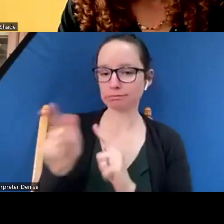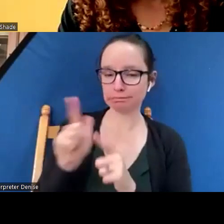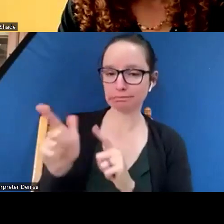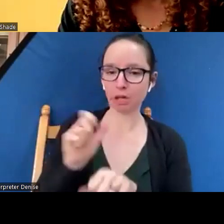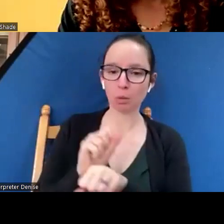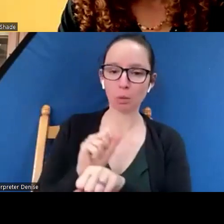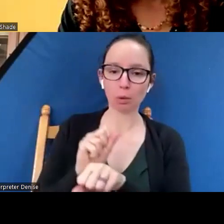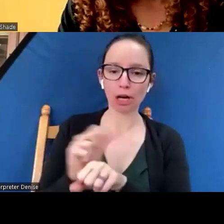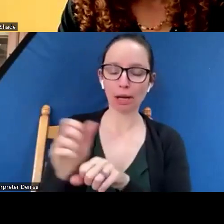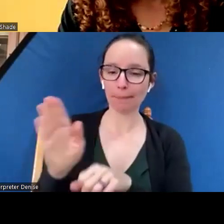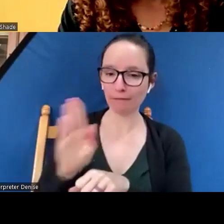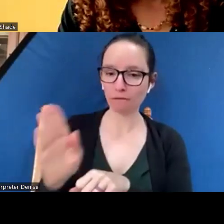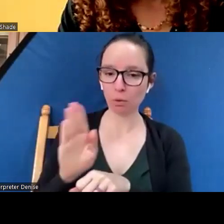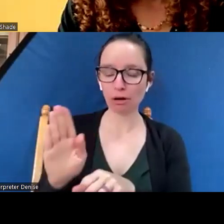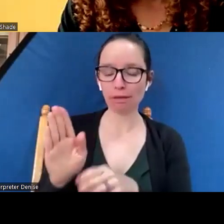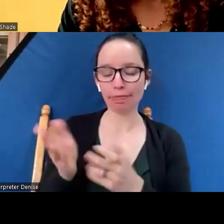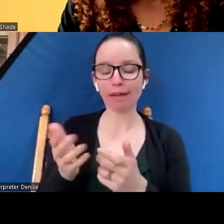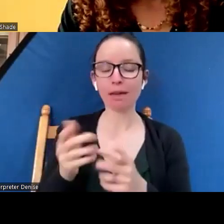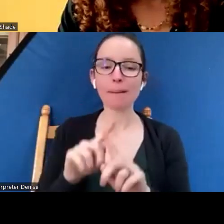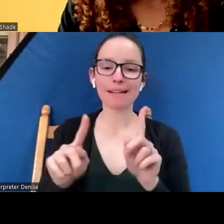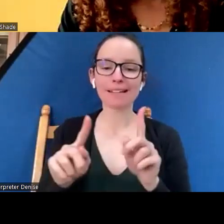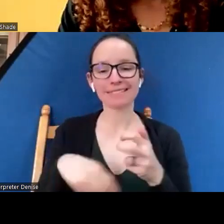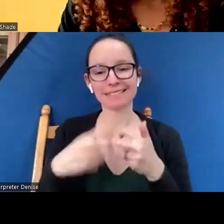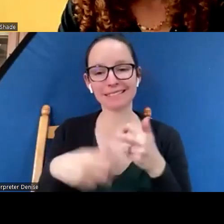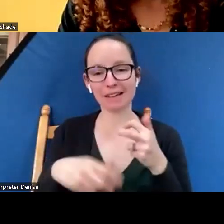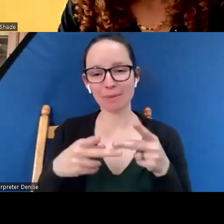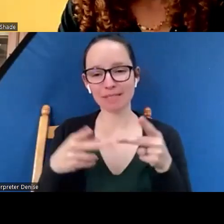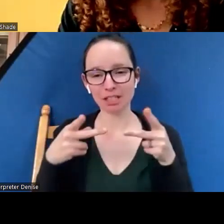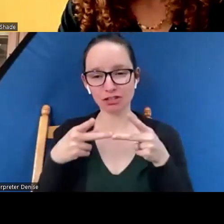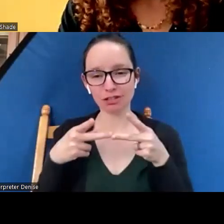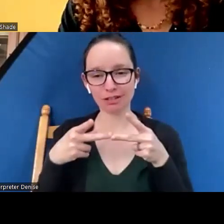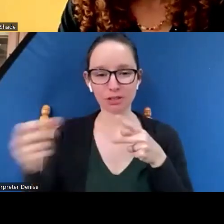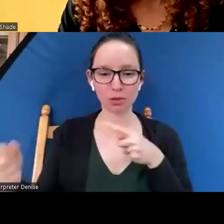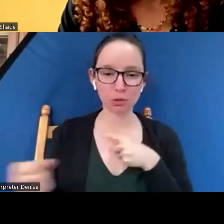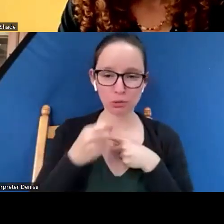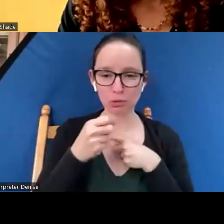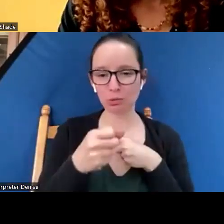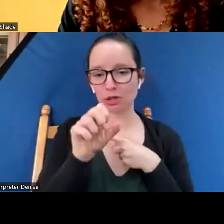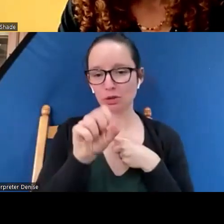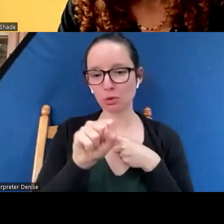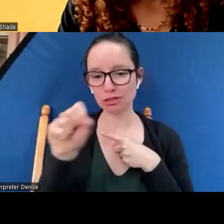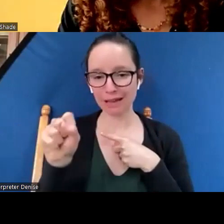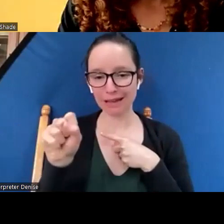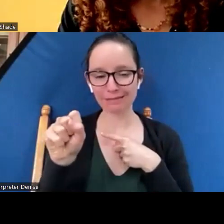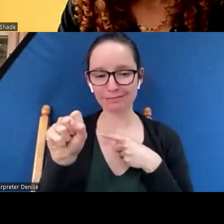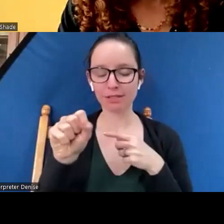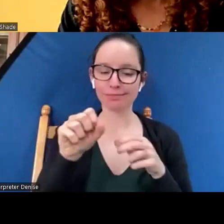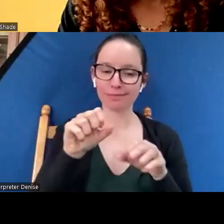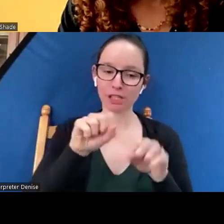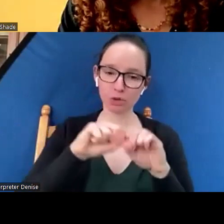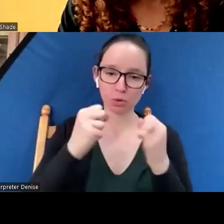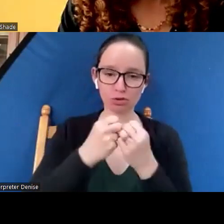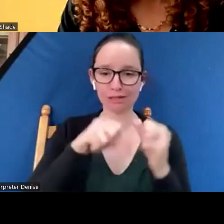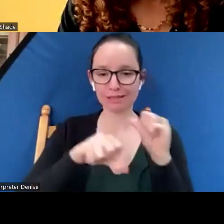But it's just a tough position to put a social scientist in on the team if they're a junior colleague and just trying to get